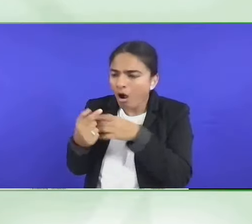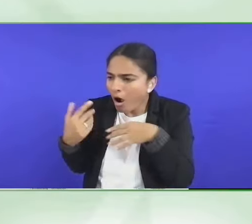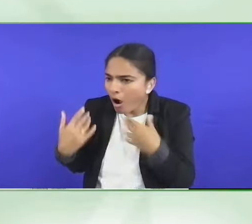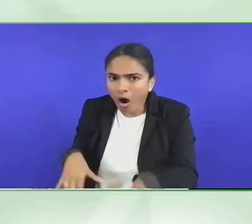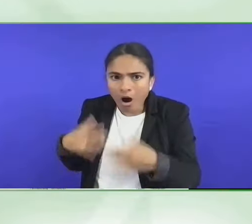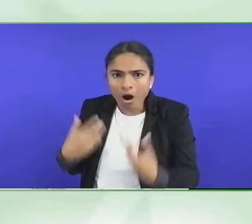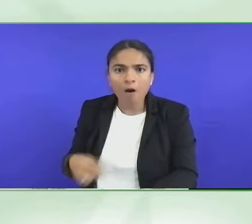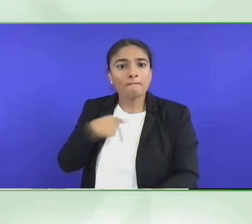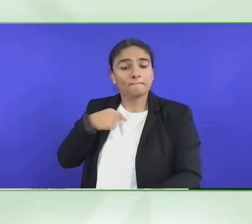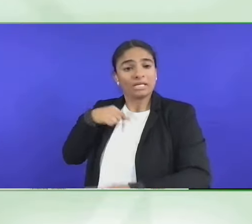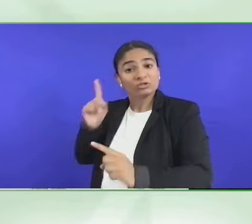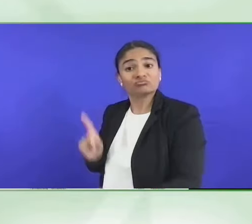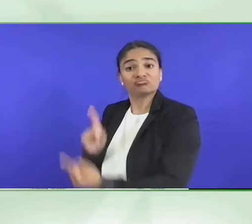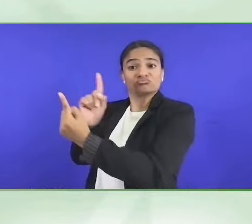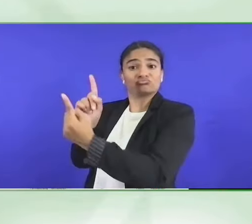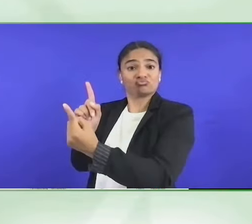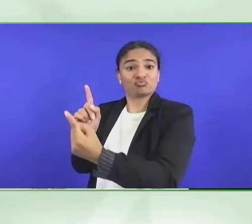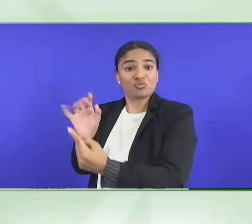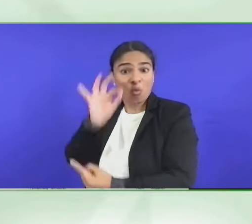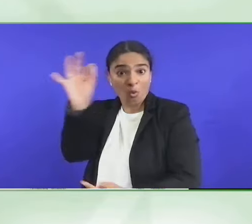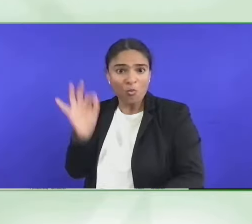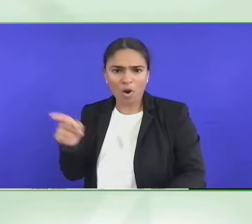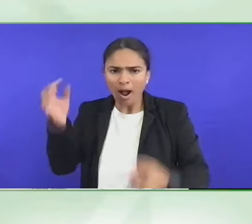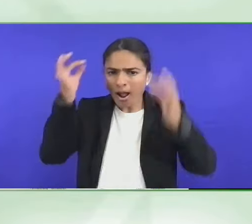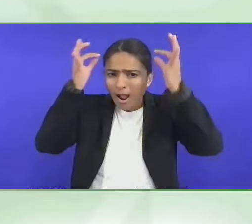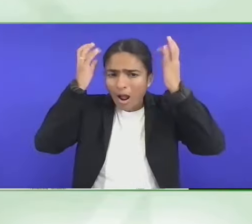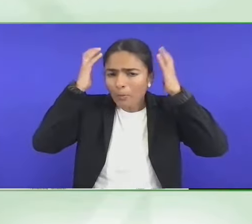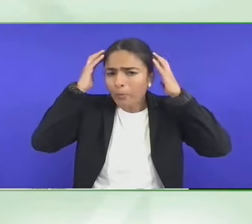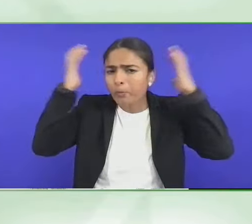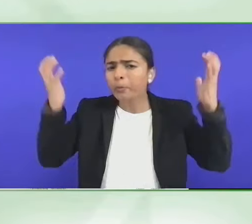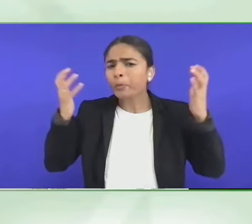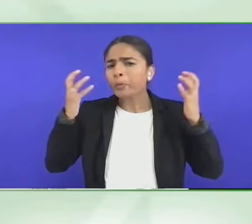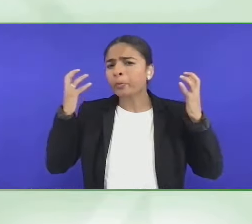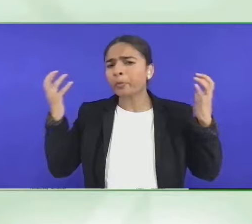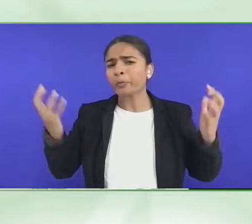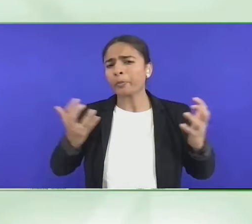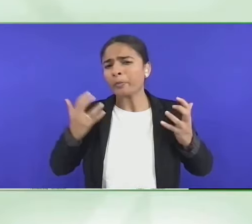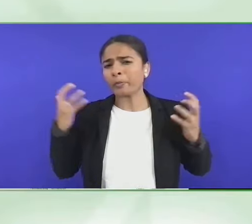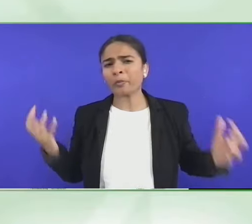I know I'm bad about falling in love with people in our industry but we have some really cool people here.